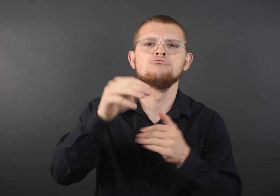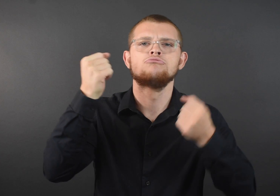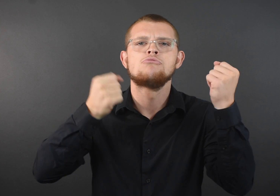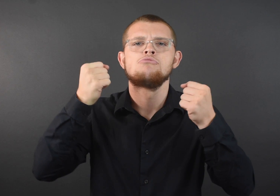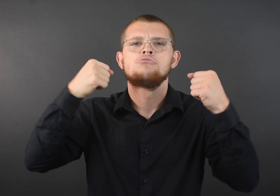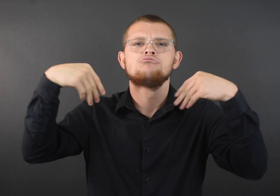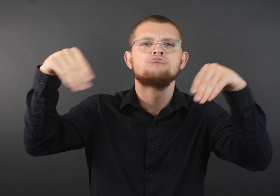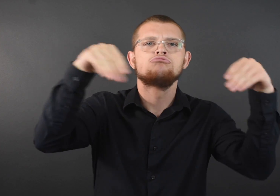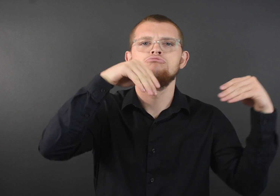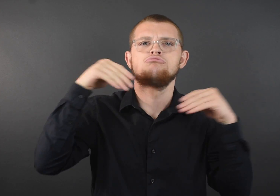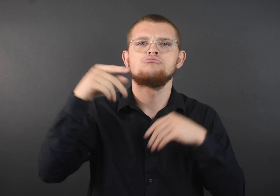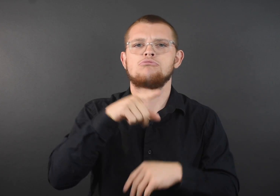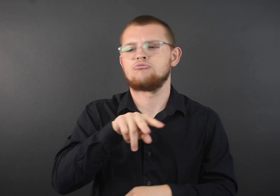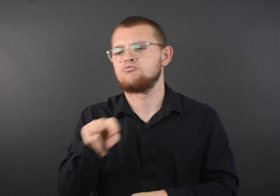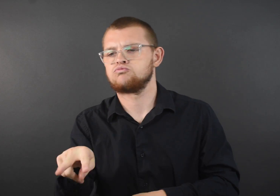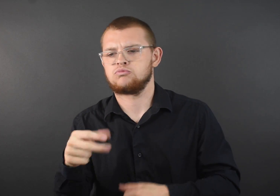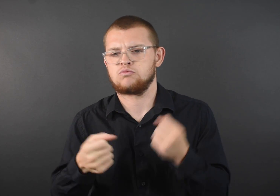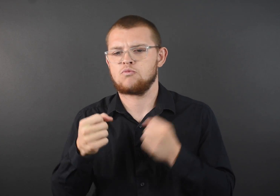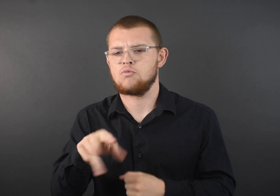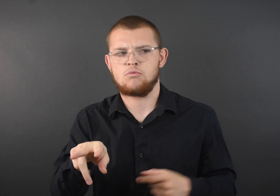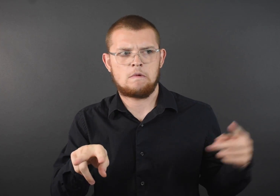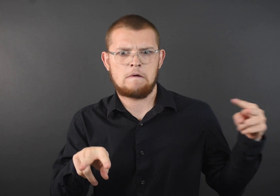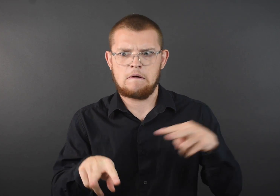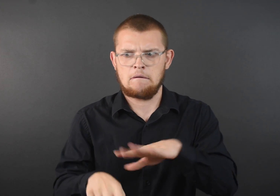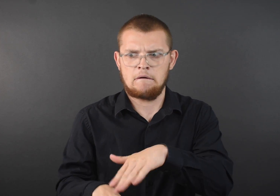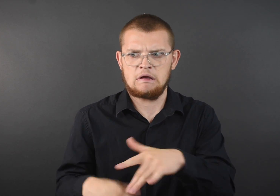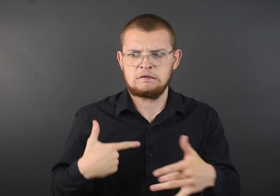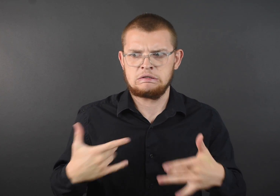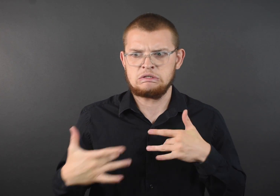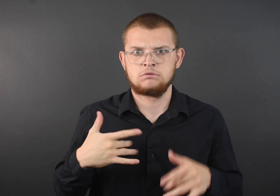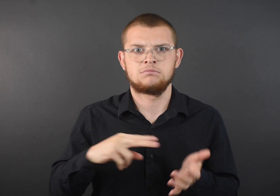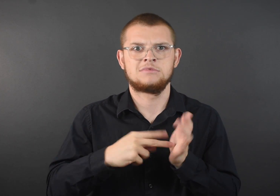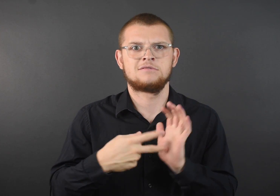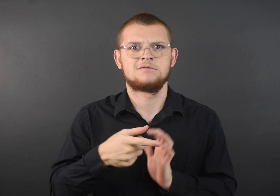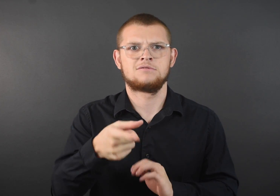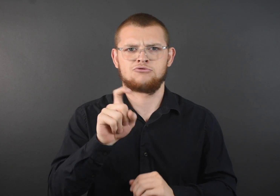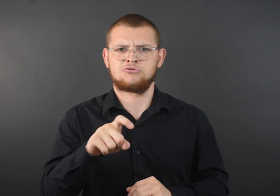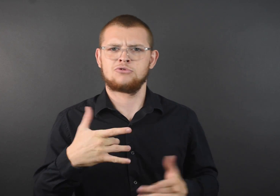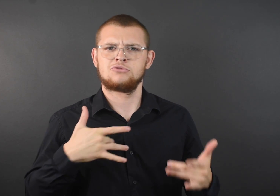"If you go to a car salesman and he tells you he's concerned about the car you're looking at,